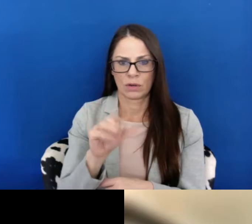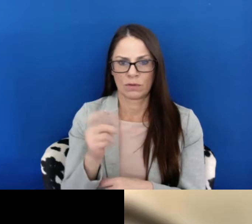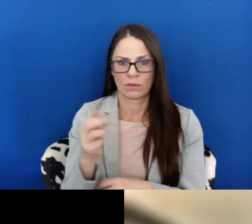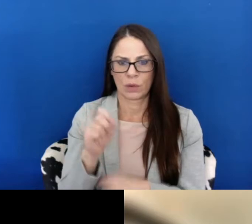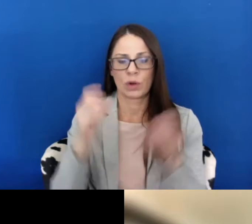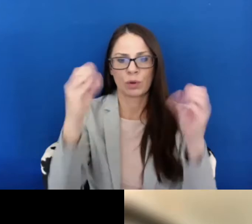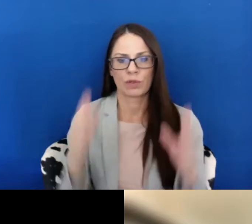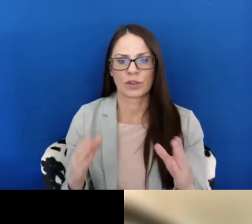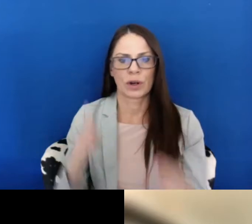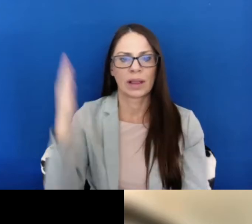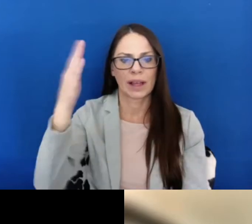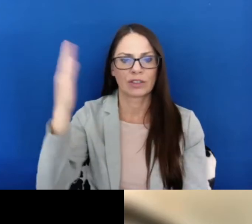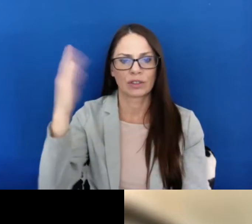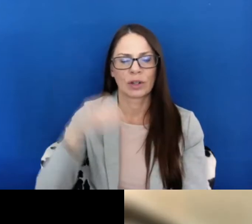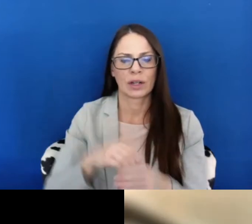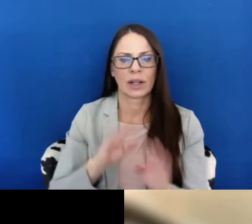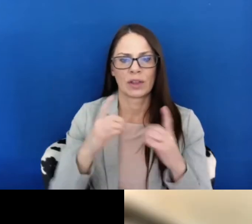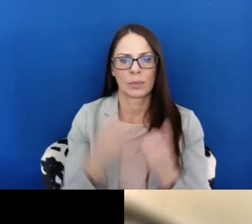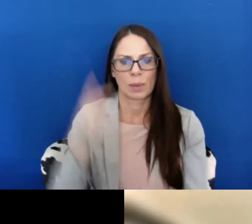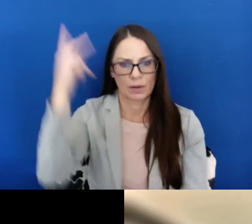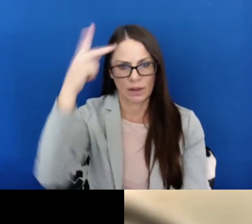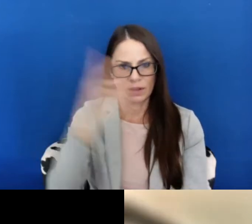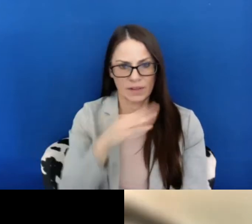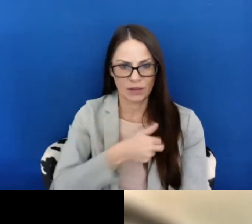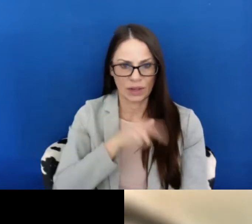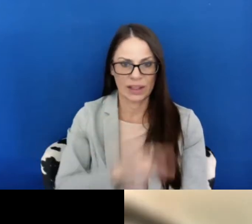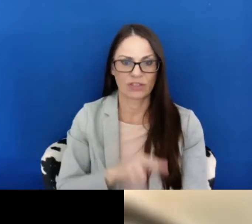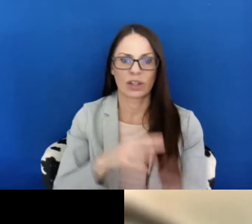in the Department of Philosophy and Religion at American University.